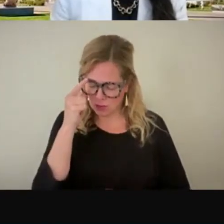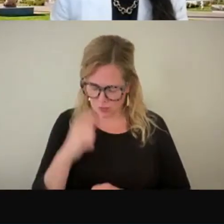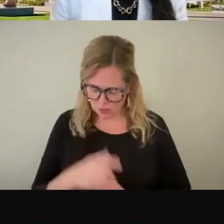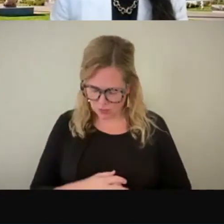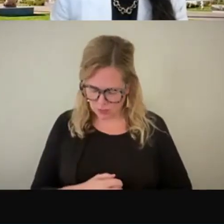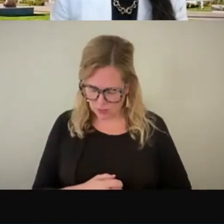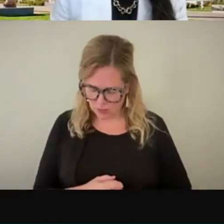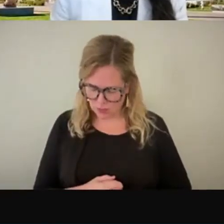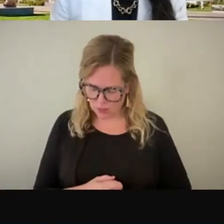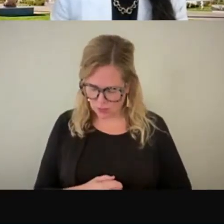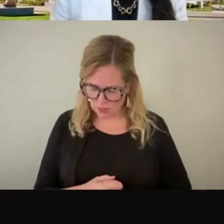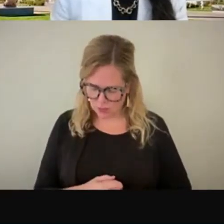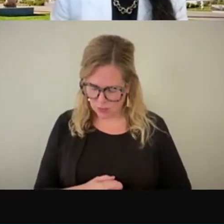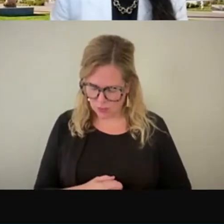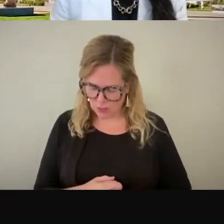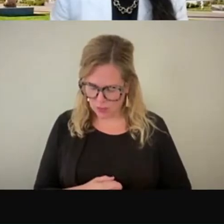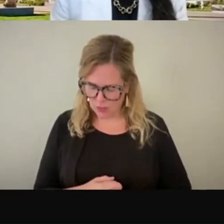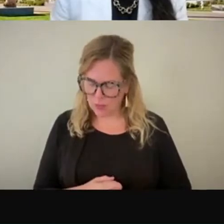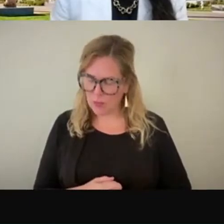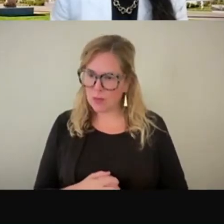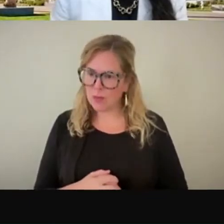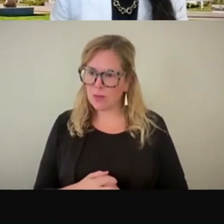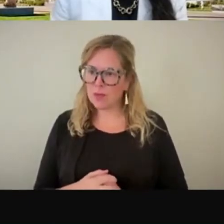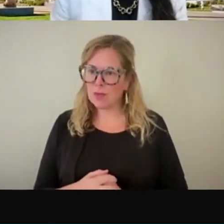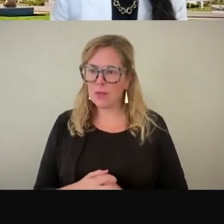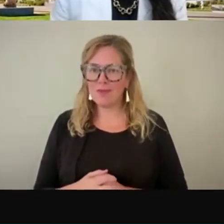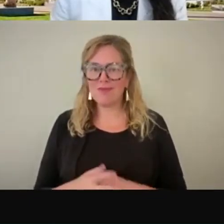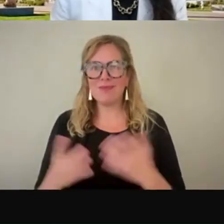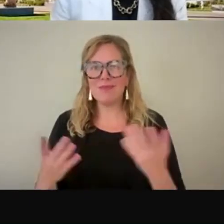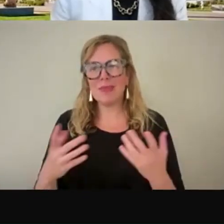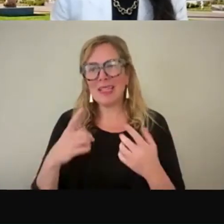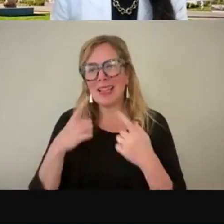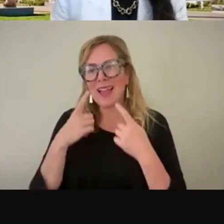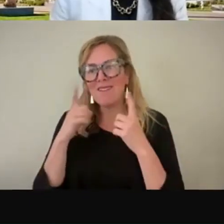and enough time during telehealth appointments. Medical appointments with physicians,